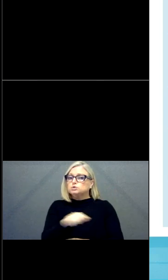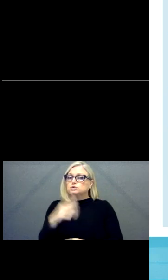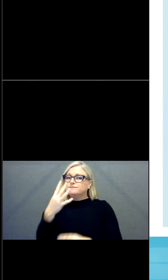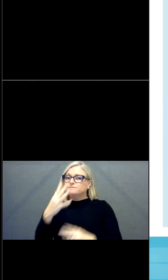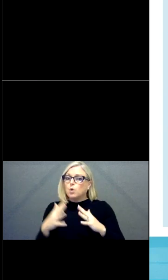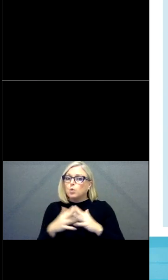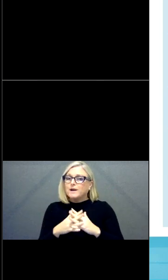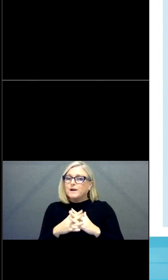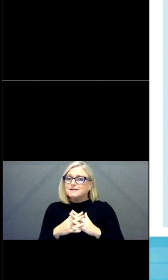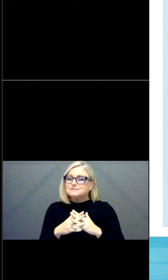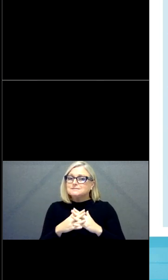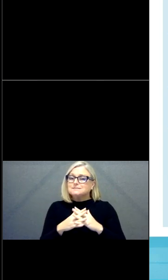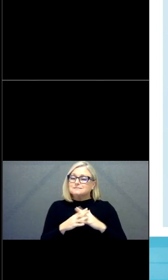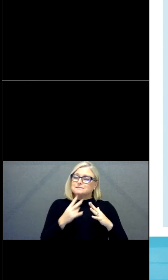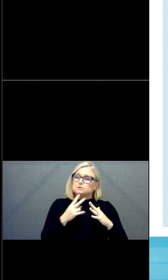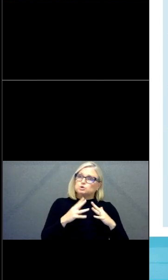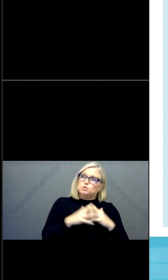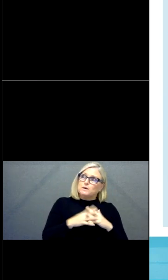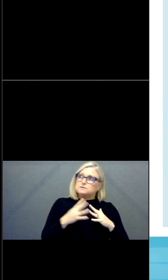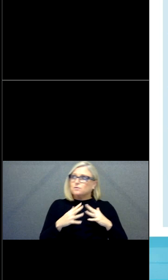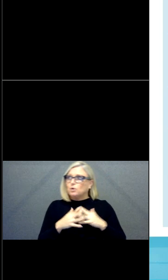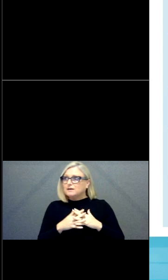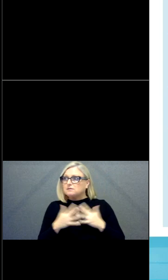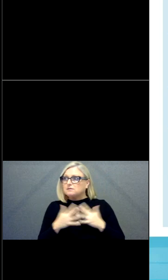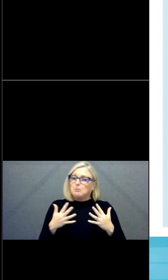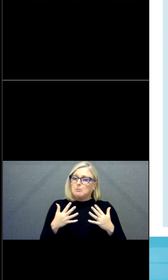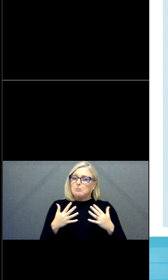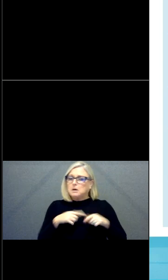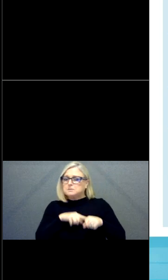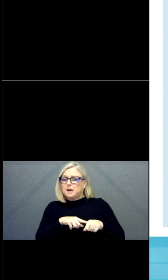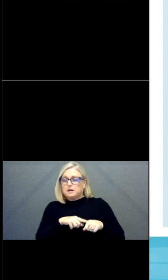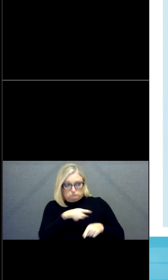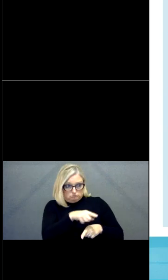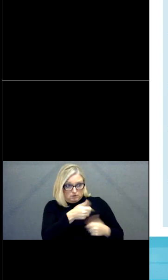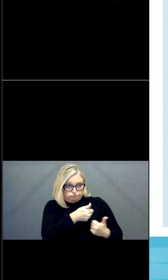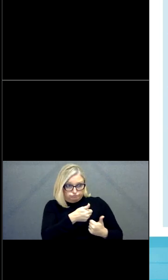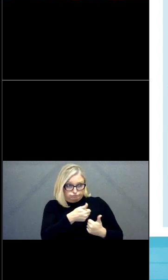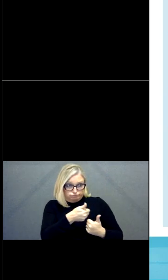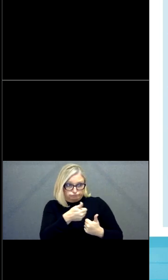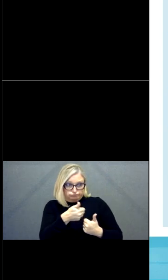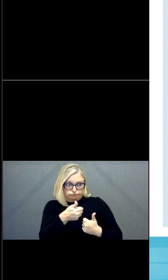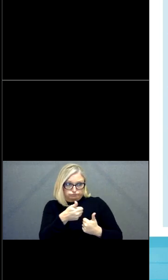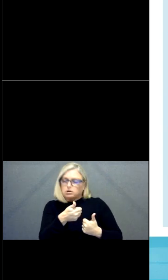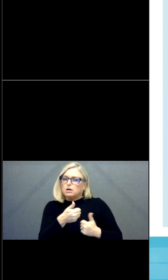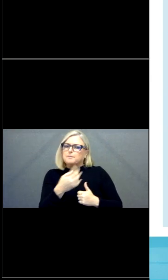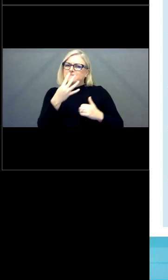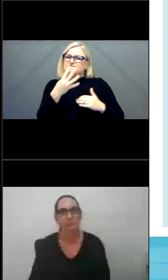it's four weeks can largely depend on how well the person's going and how much uh support they need